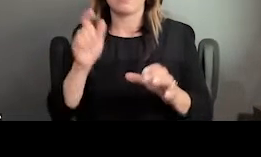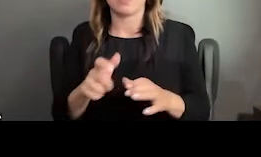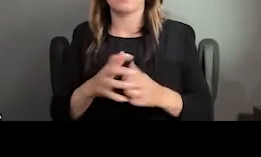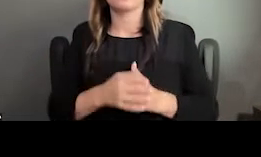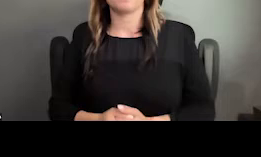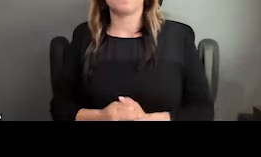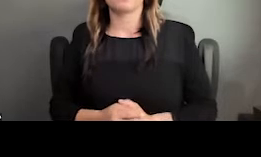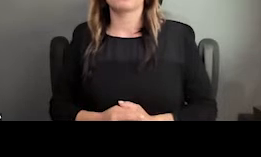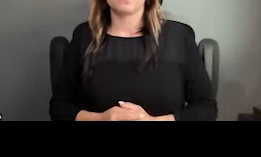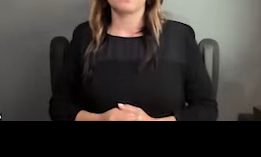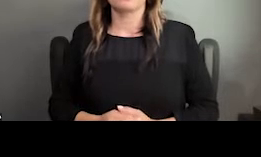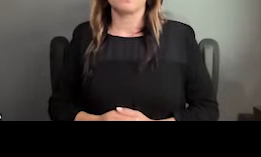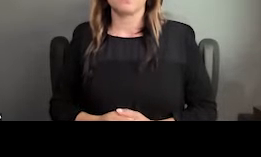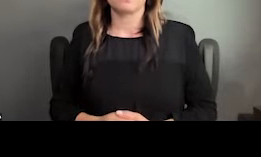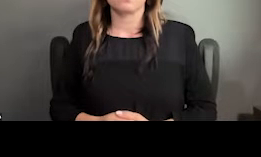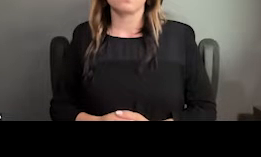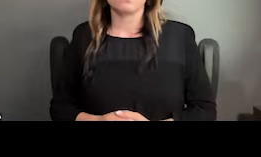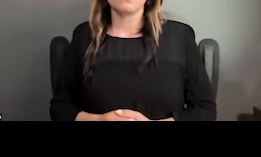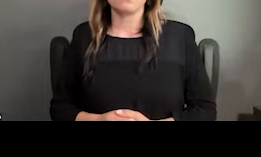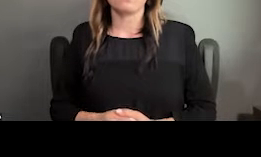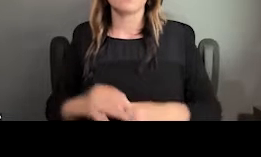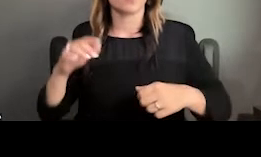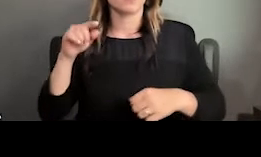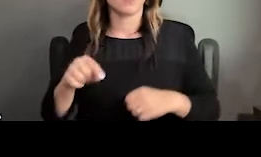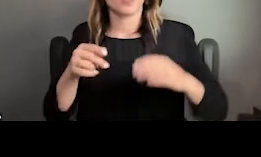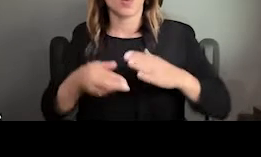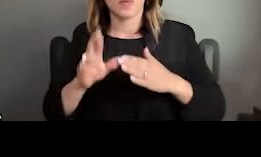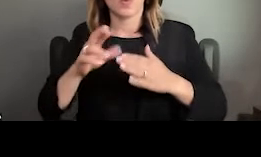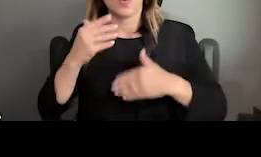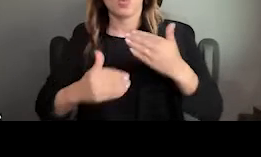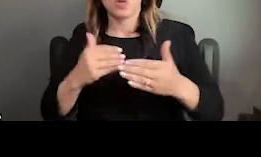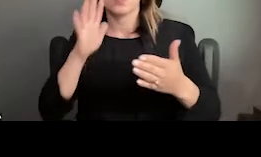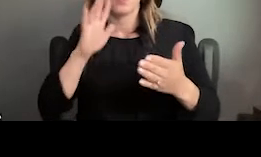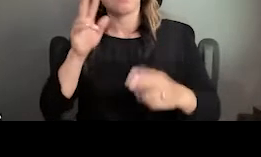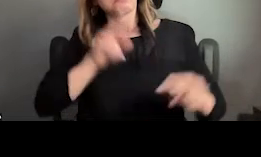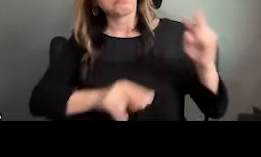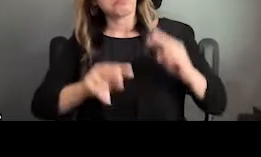The entire review process will take a look at that from the very beginning when